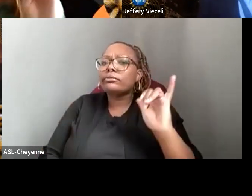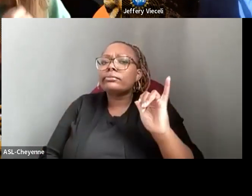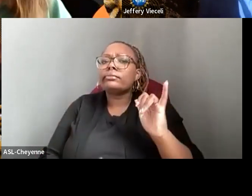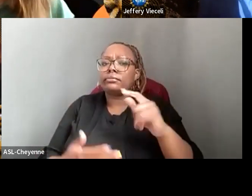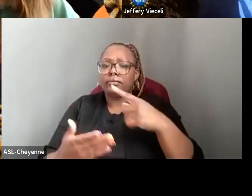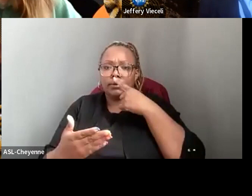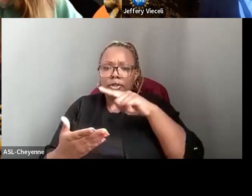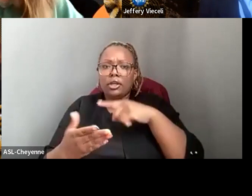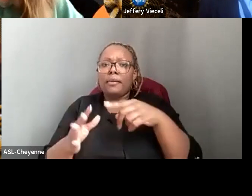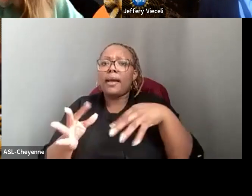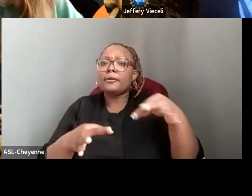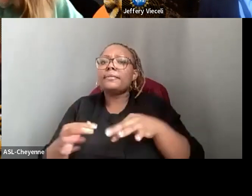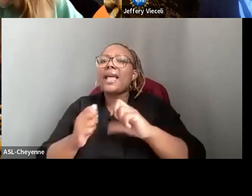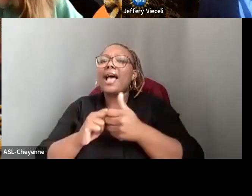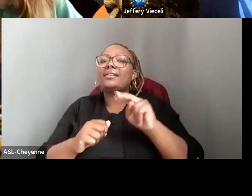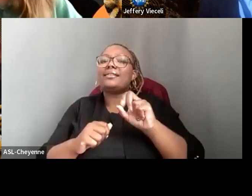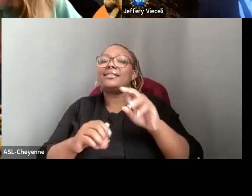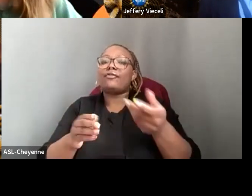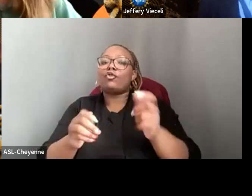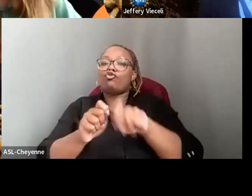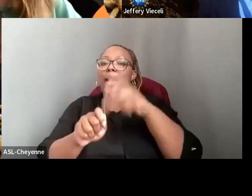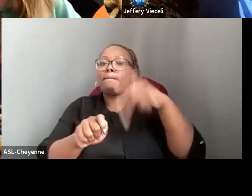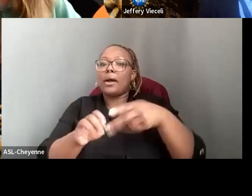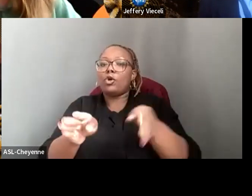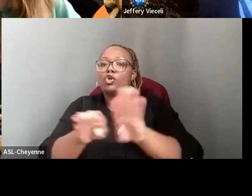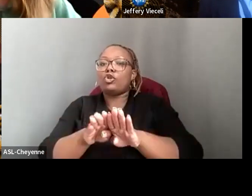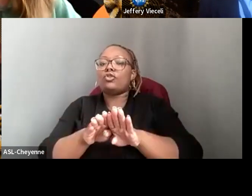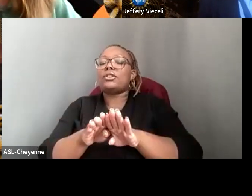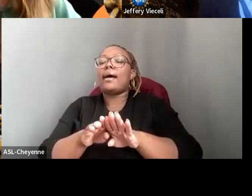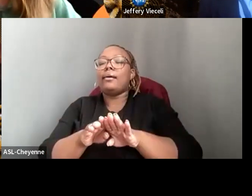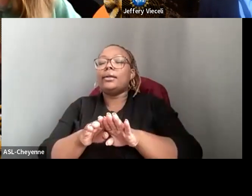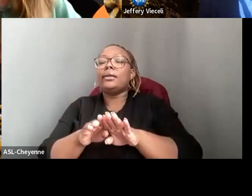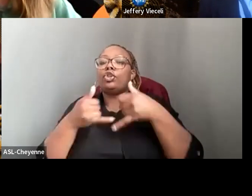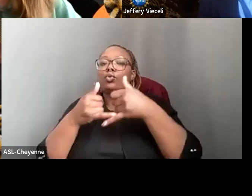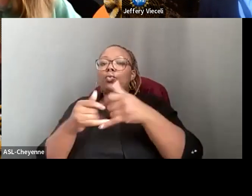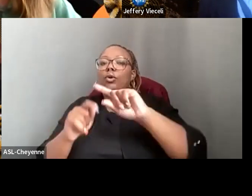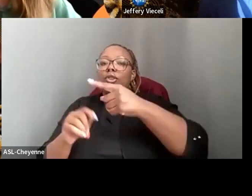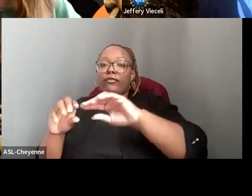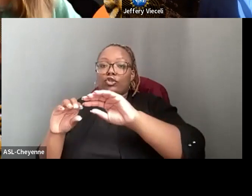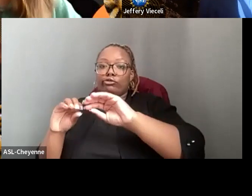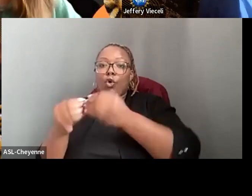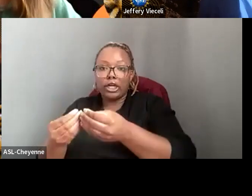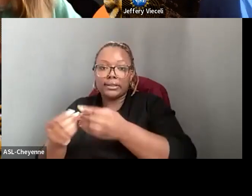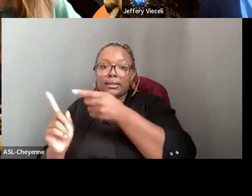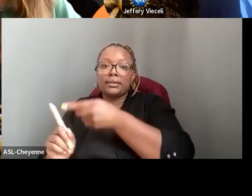How does NSF close out that award with the original institution? Jeff Vieceli: Yes; that's me again.